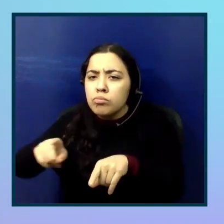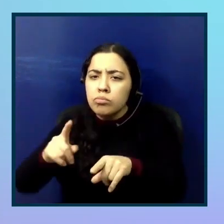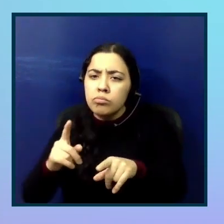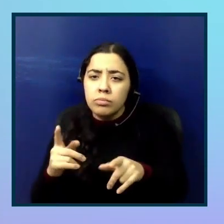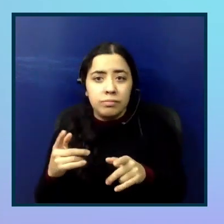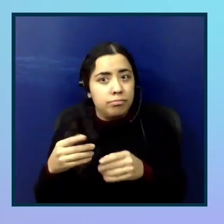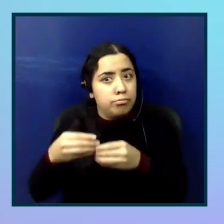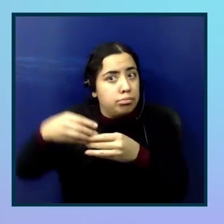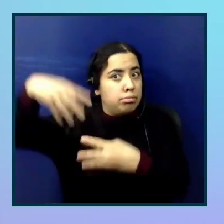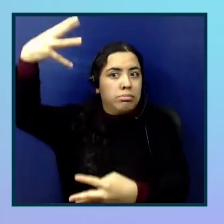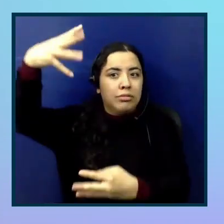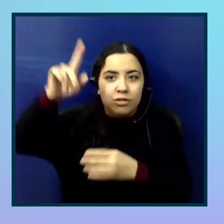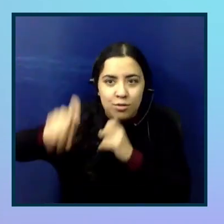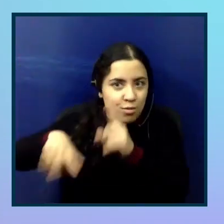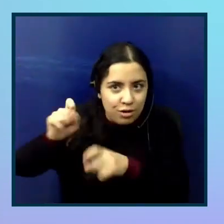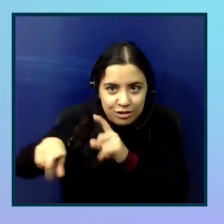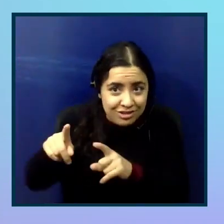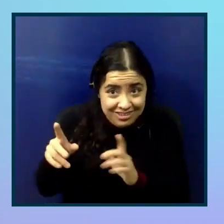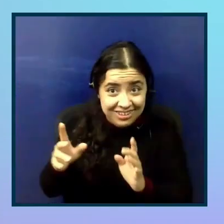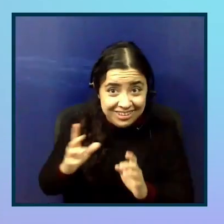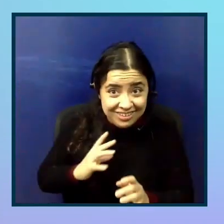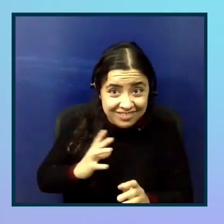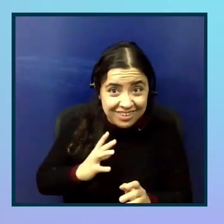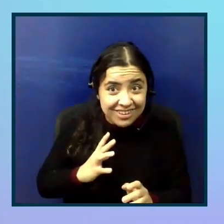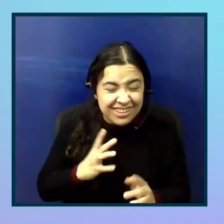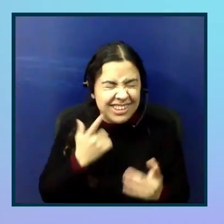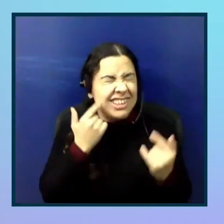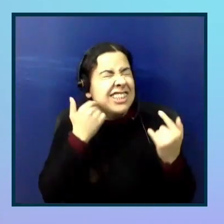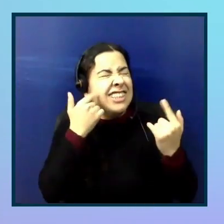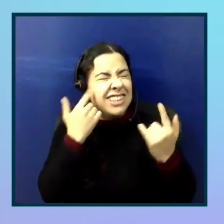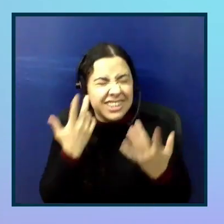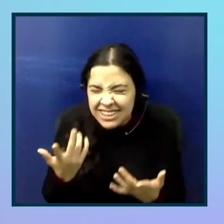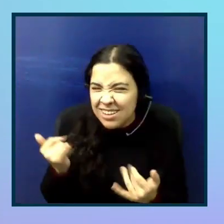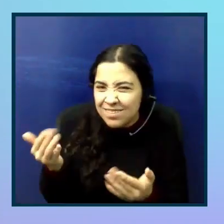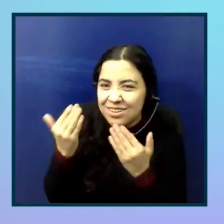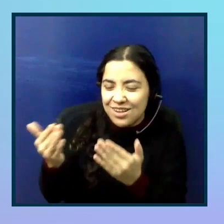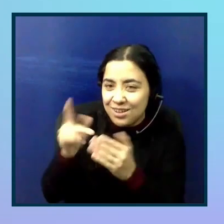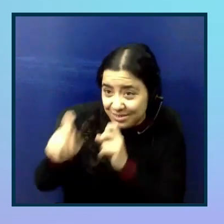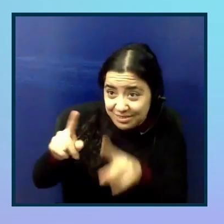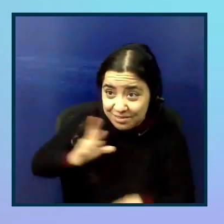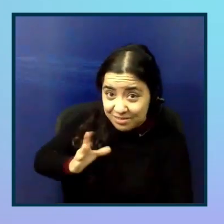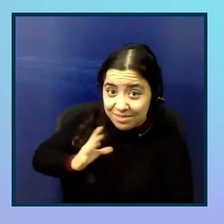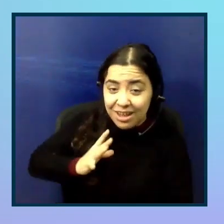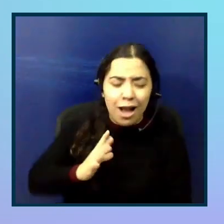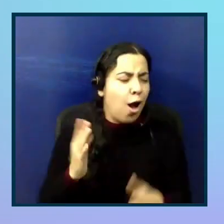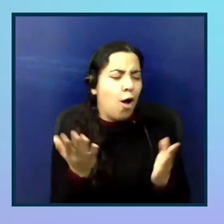So let me dive into the questions. All right, so-- - Gotcha.